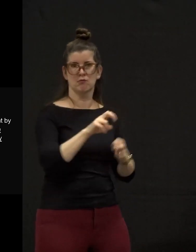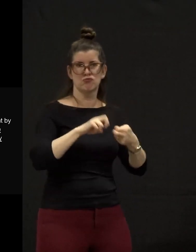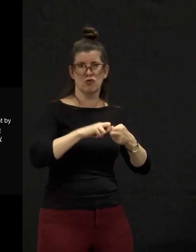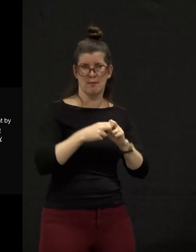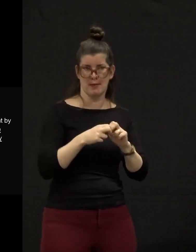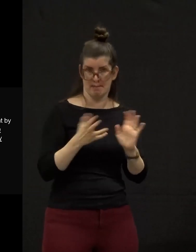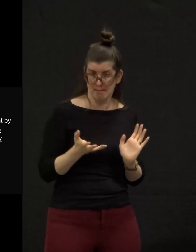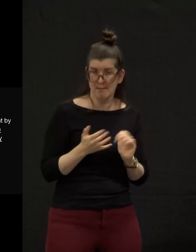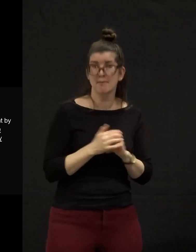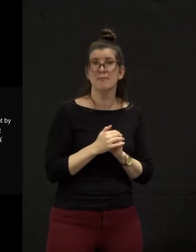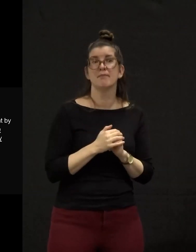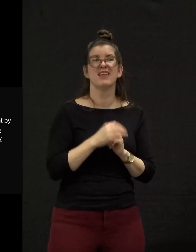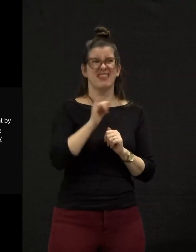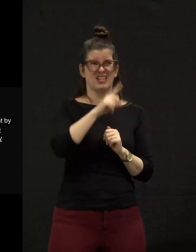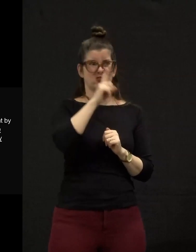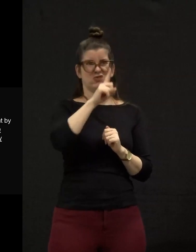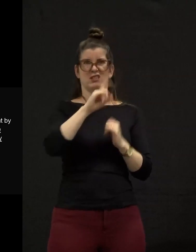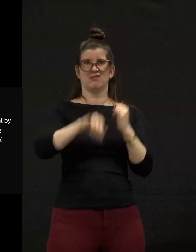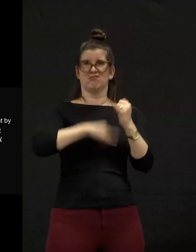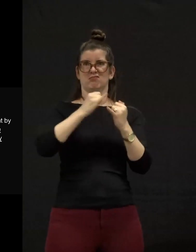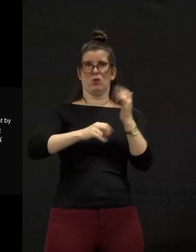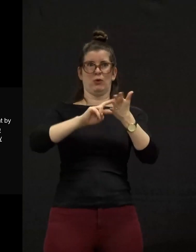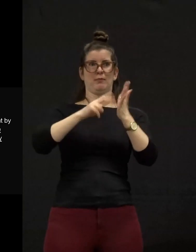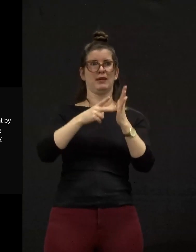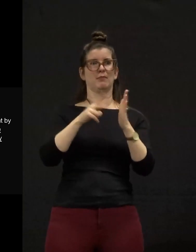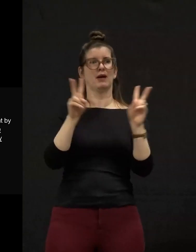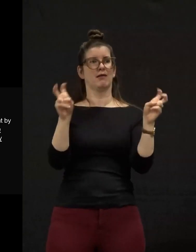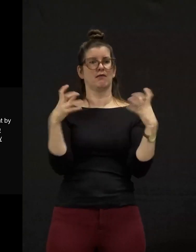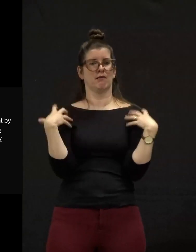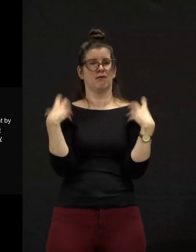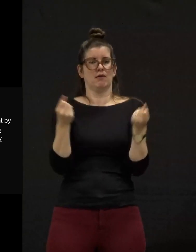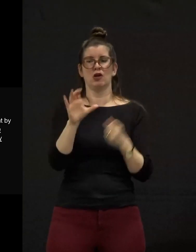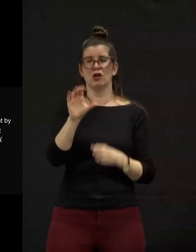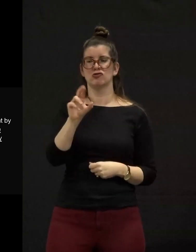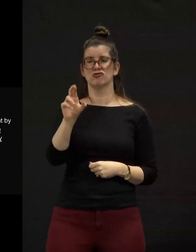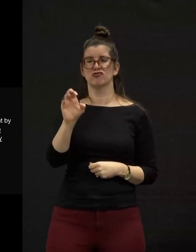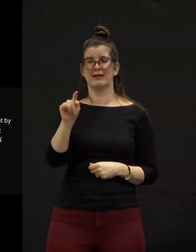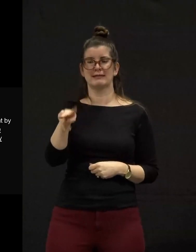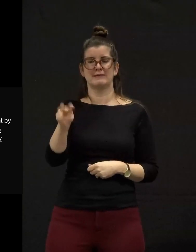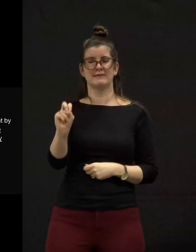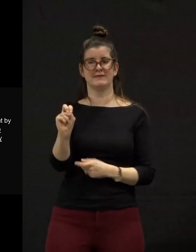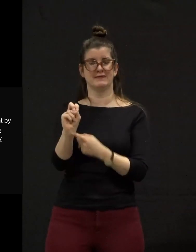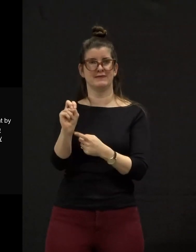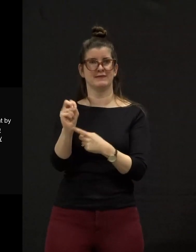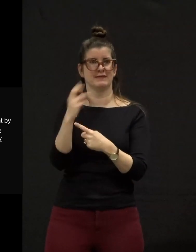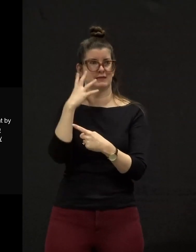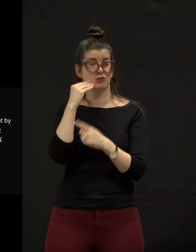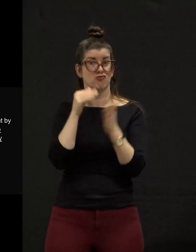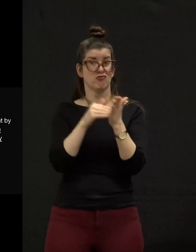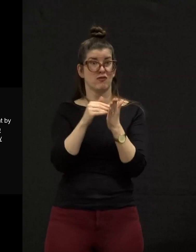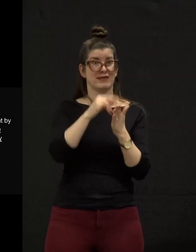And that's ultimately what we mean by corrective experience. Often when kiddos come to the hospital, they think they're getting a shot,